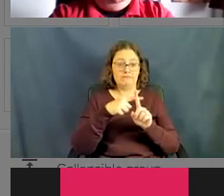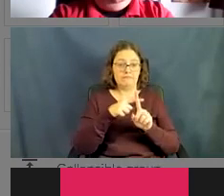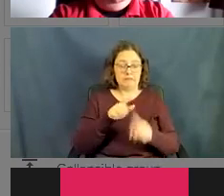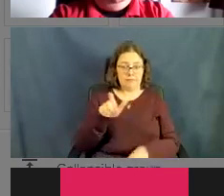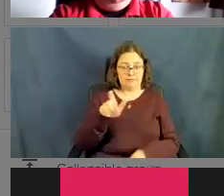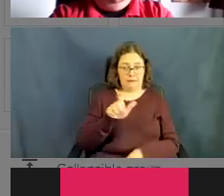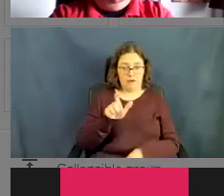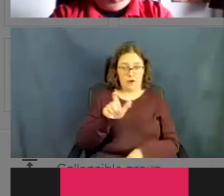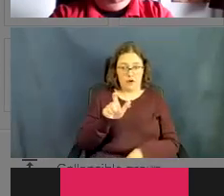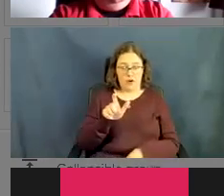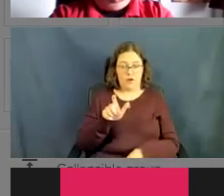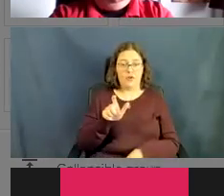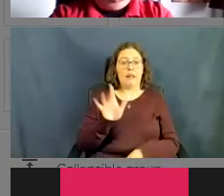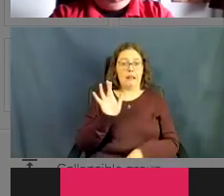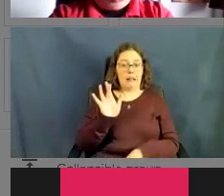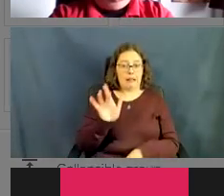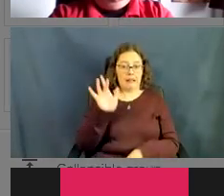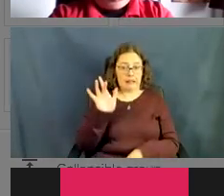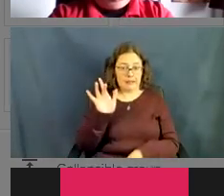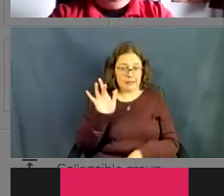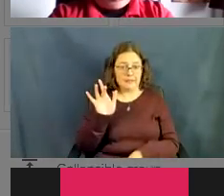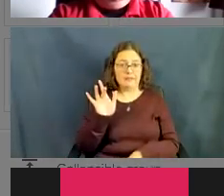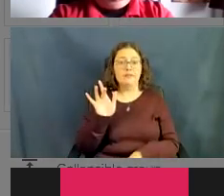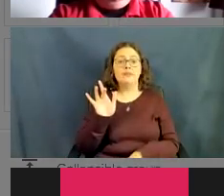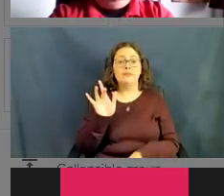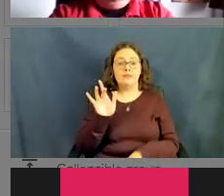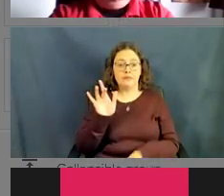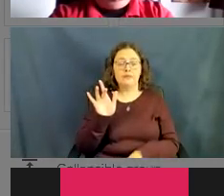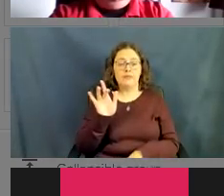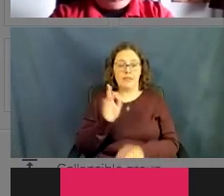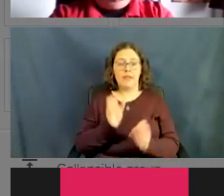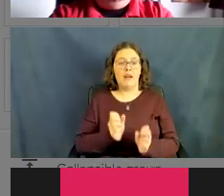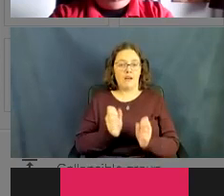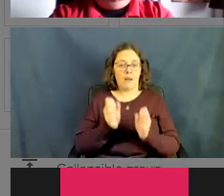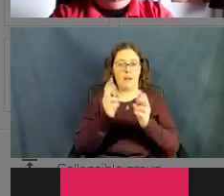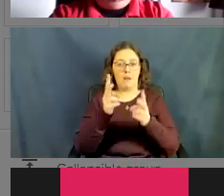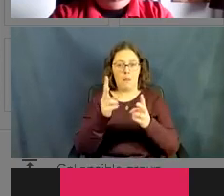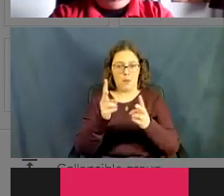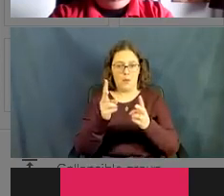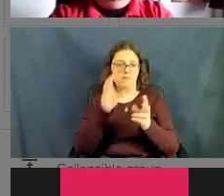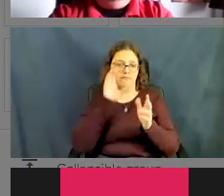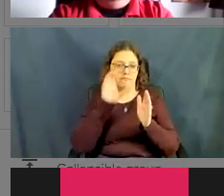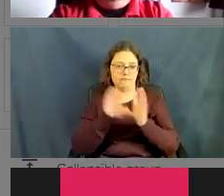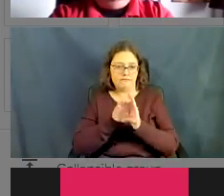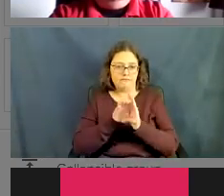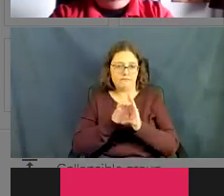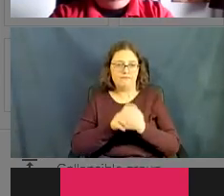Same thing is what we do with Google sites template.